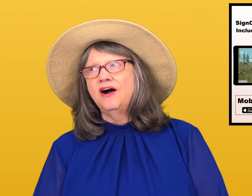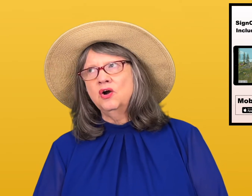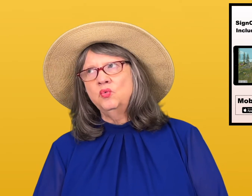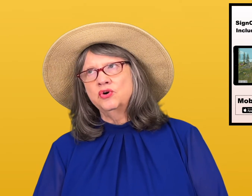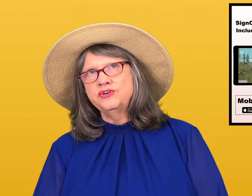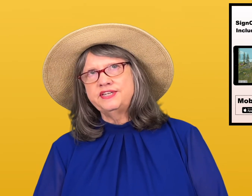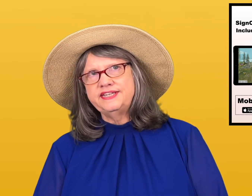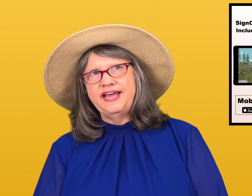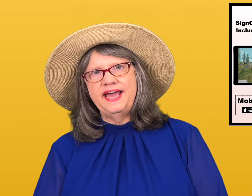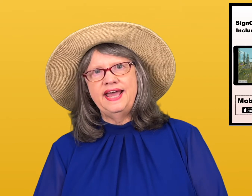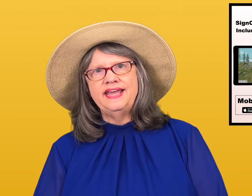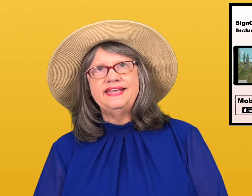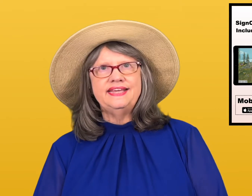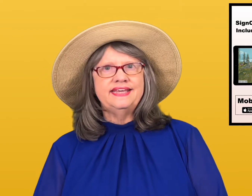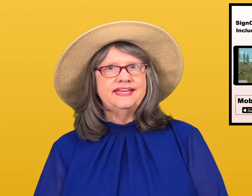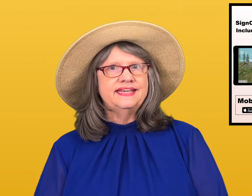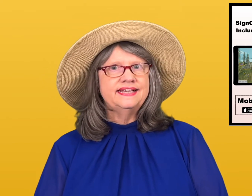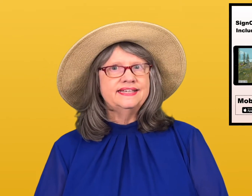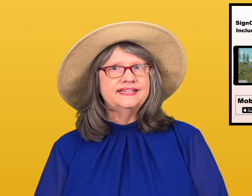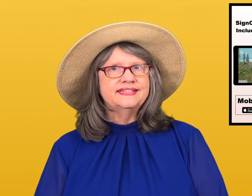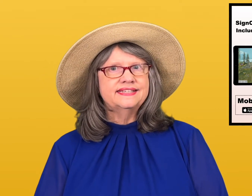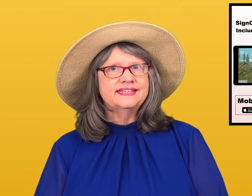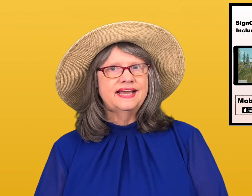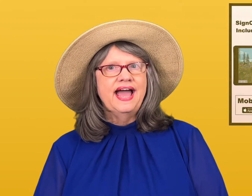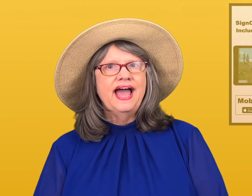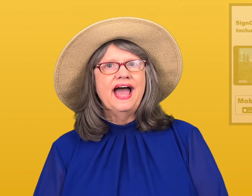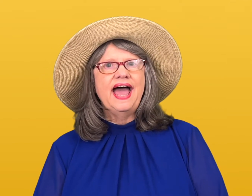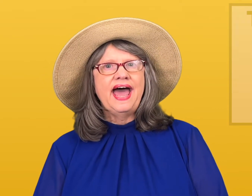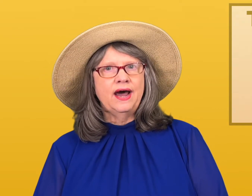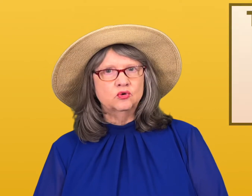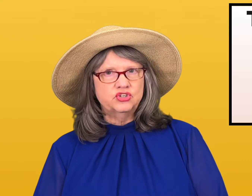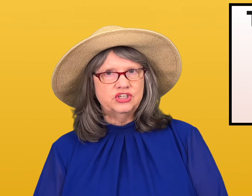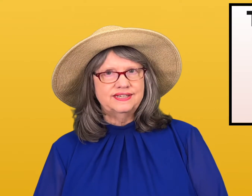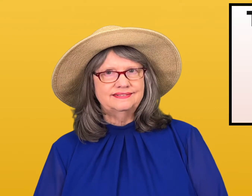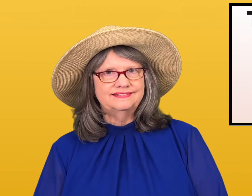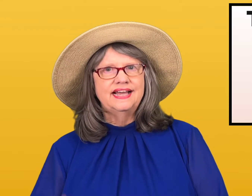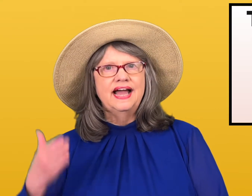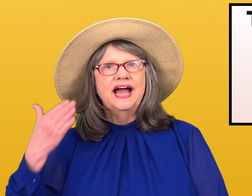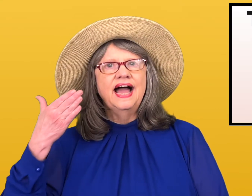Our word today is … Out.